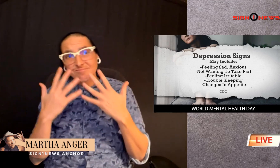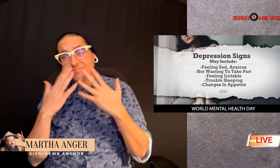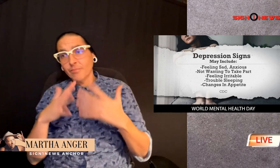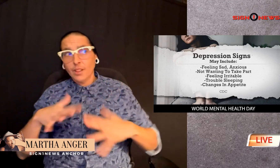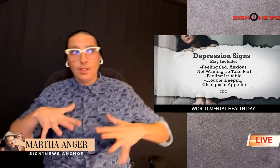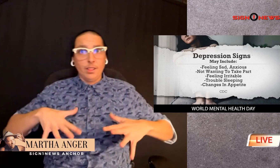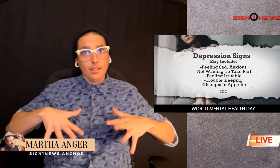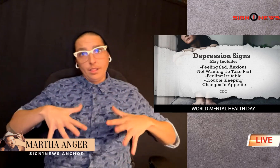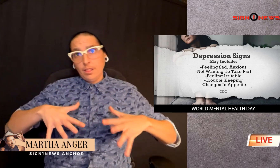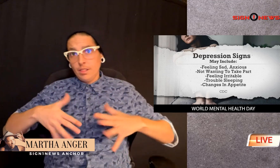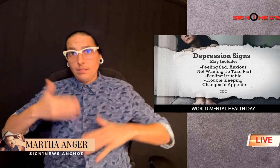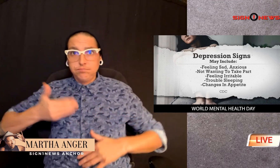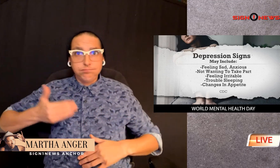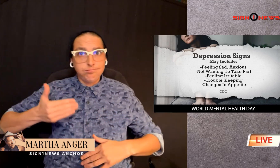Feeling sad or anxious often.